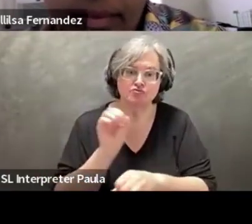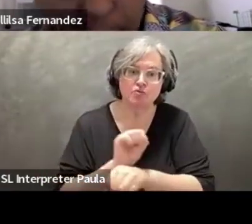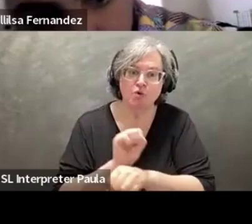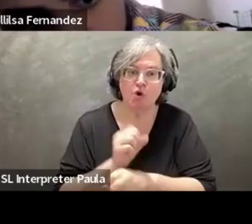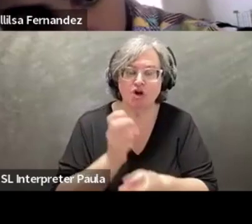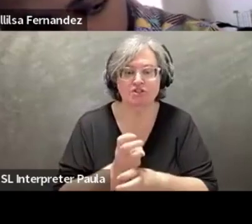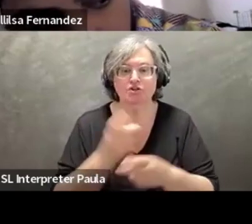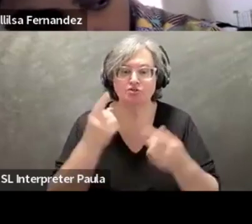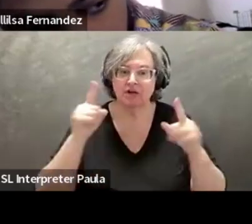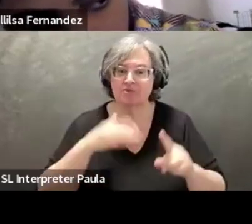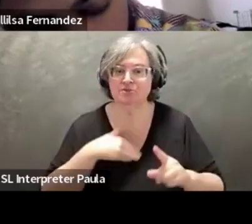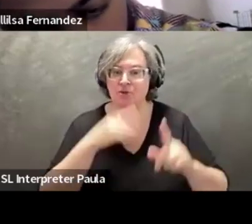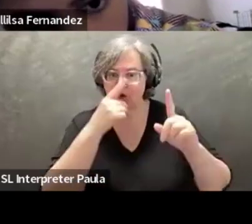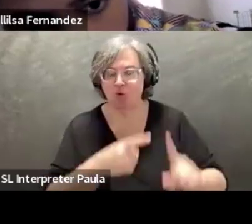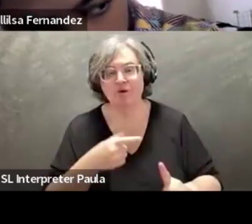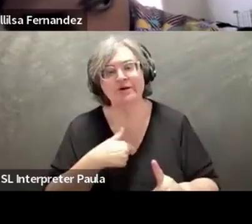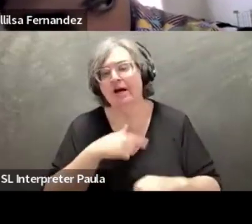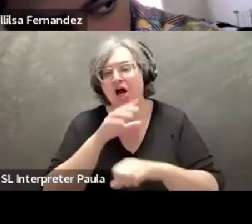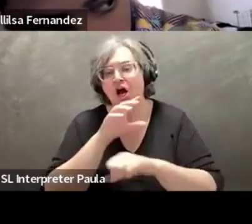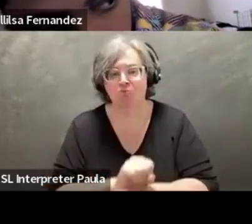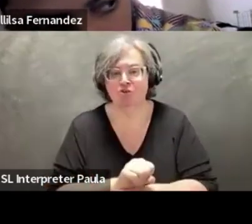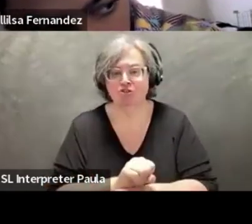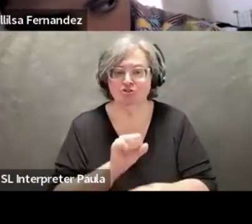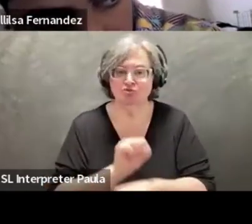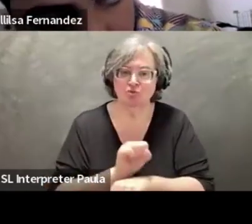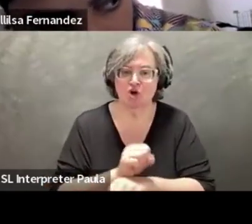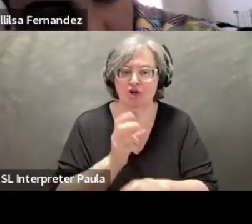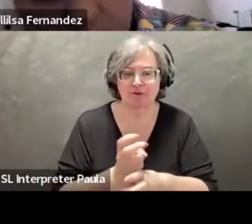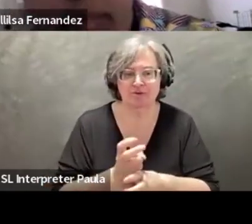goals. So I'm used to working hard, and know something good